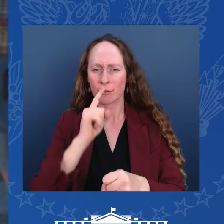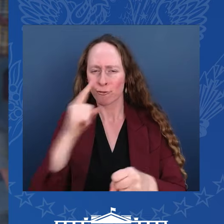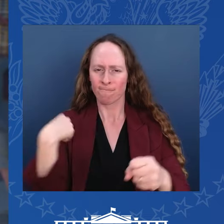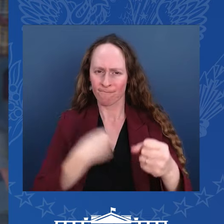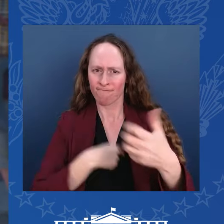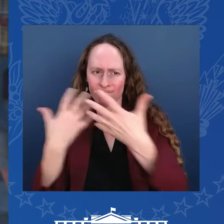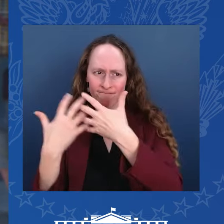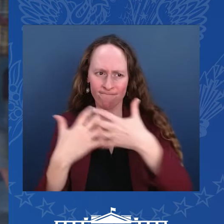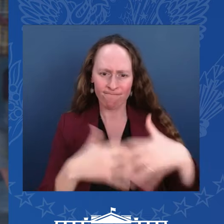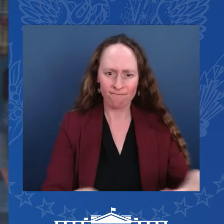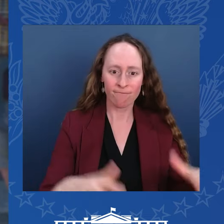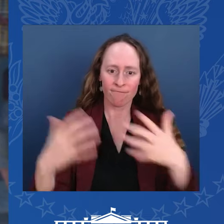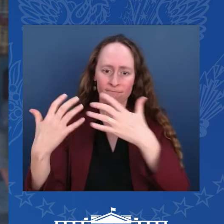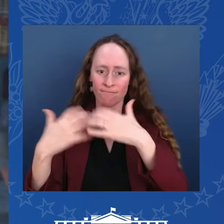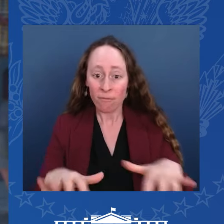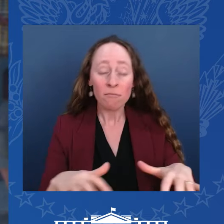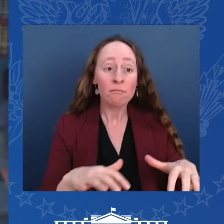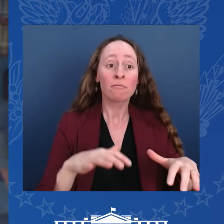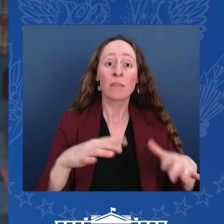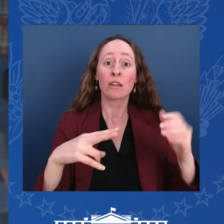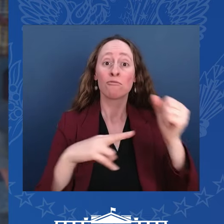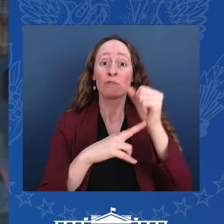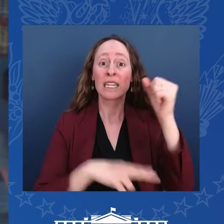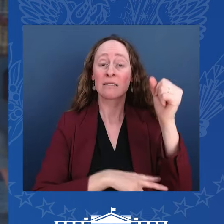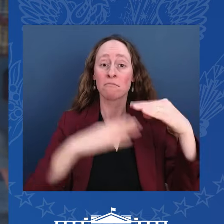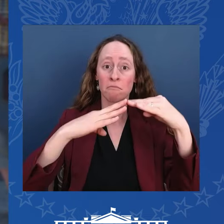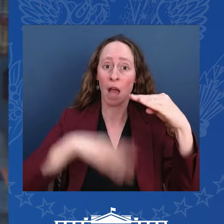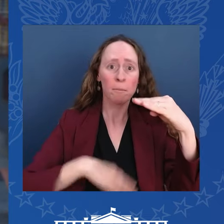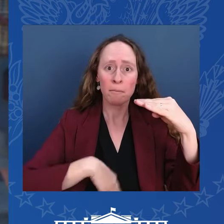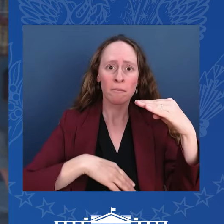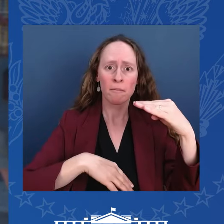Overnight, we became unemployed, but a few months later, we are back.